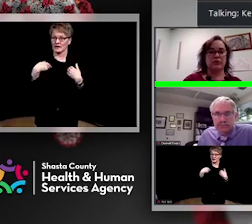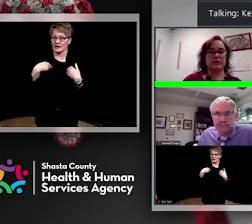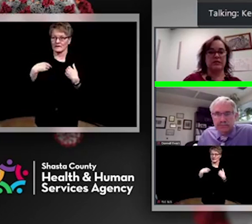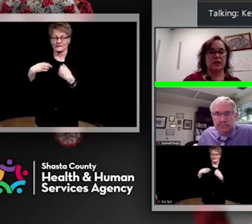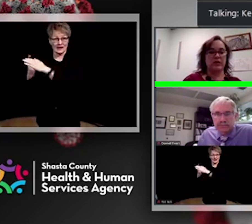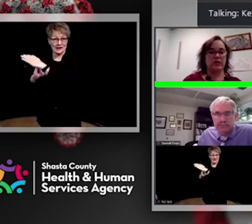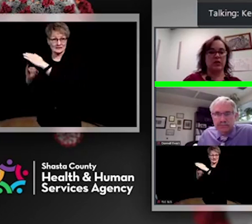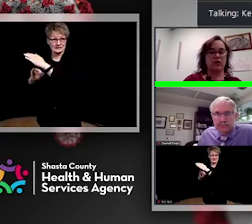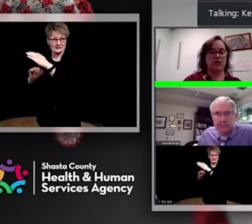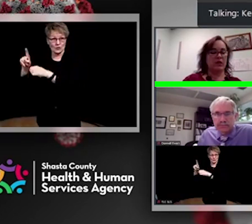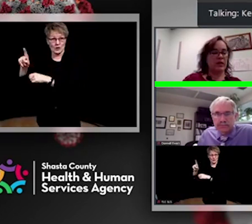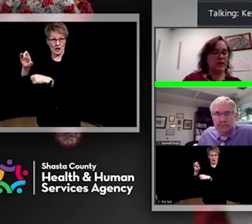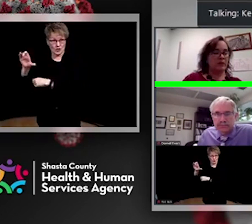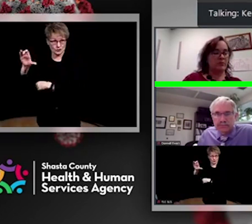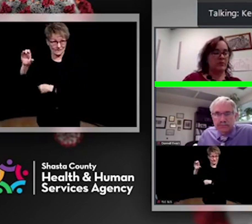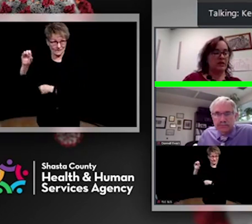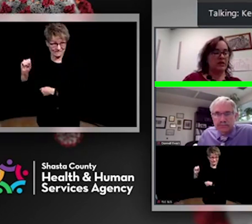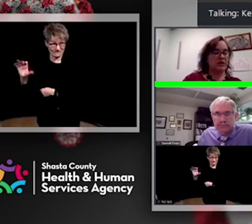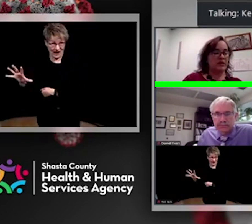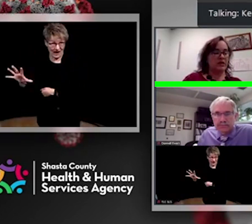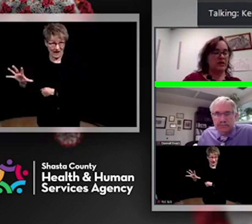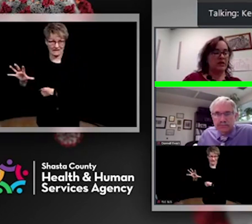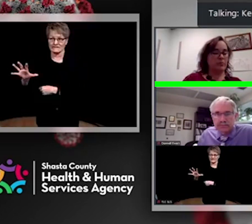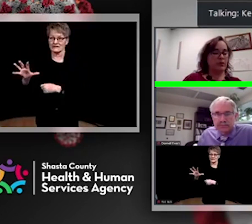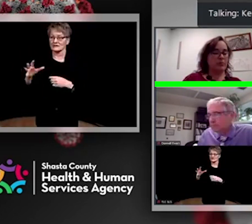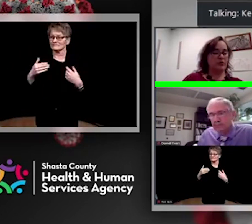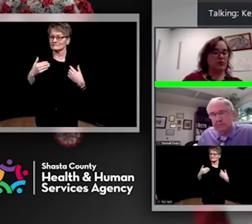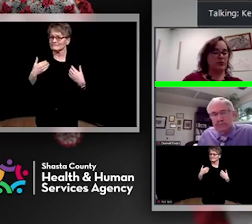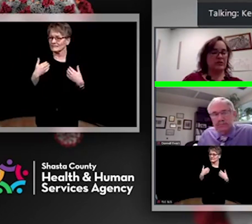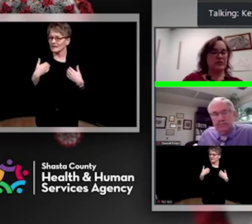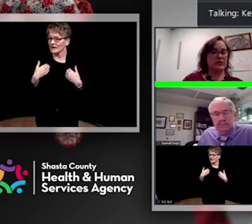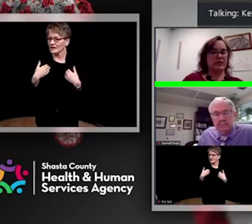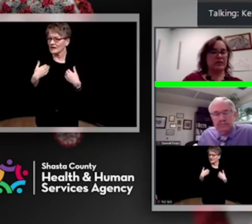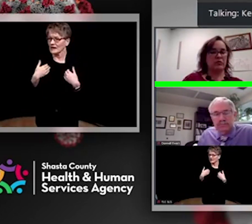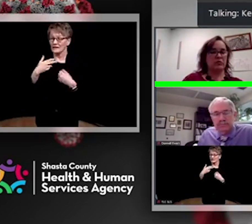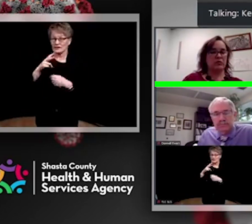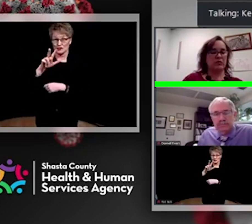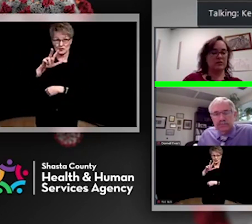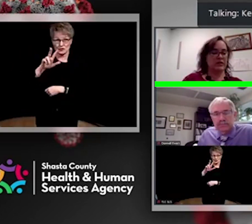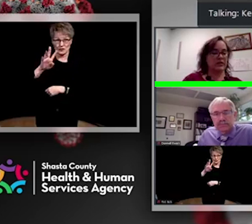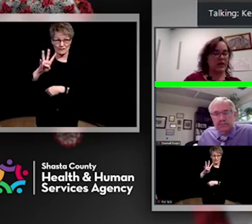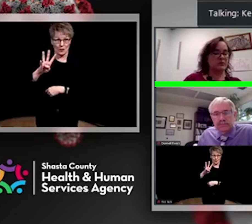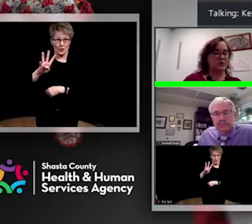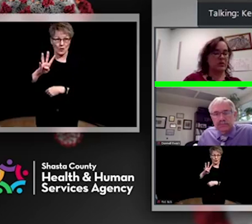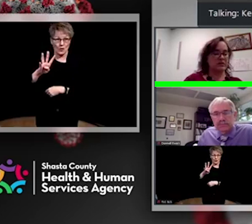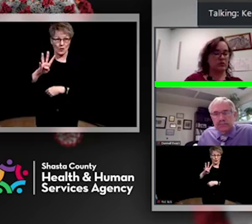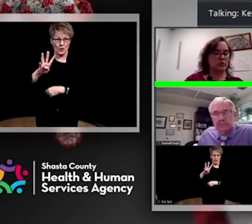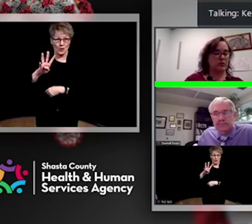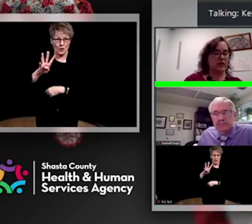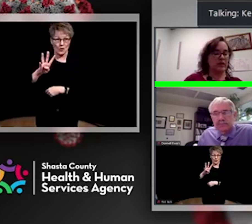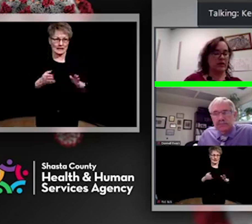we have learned that we are even more purple this week than we were last week, if that is possible.